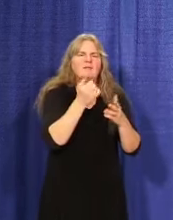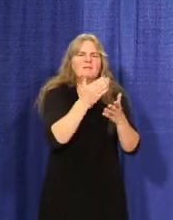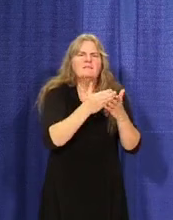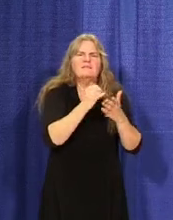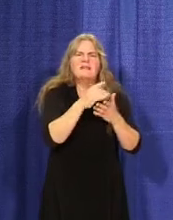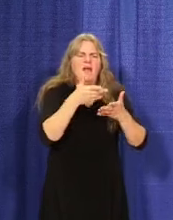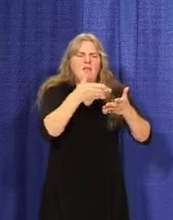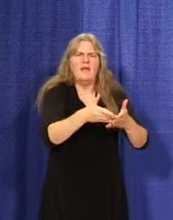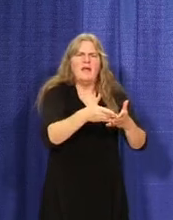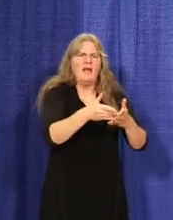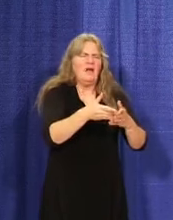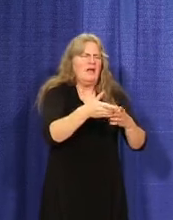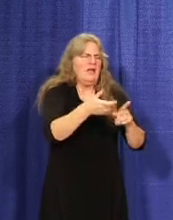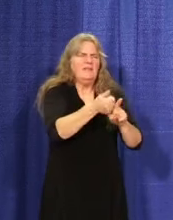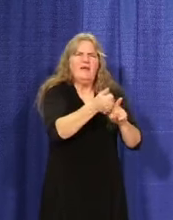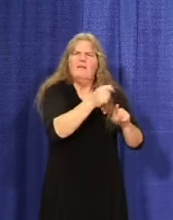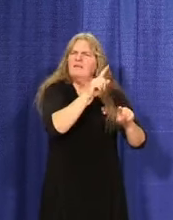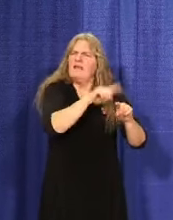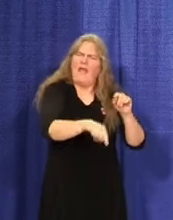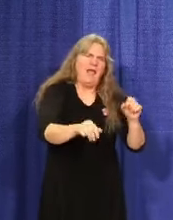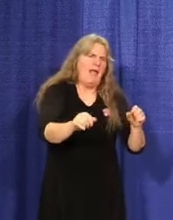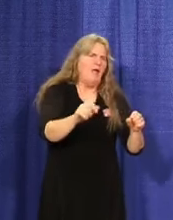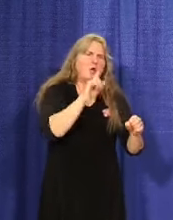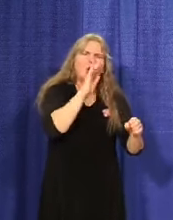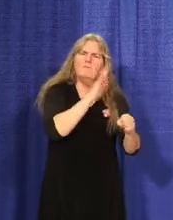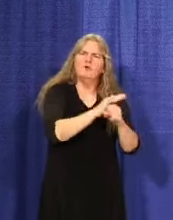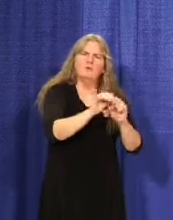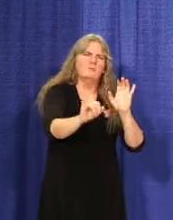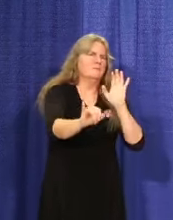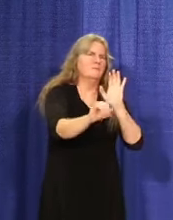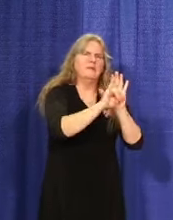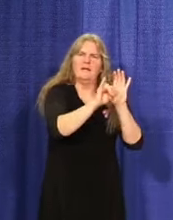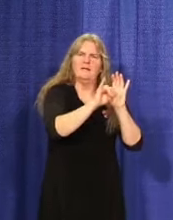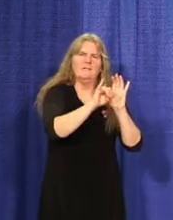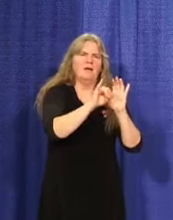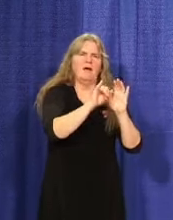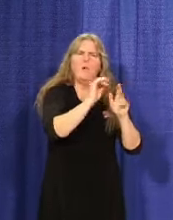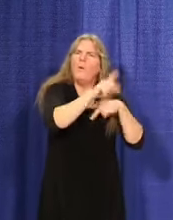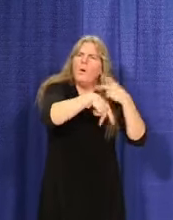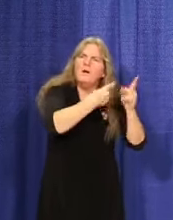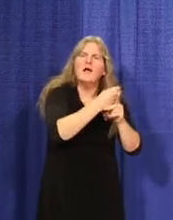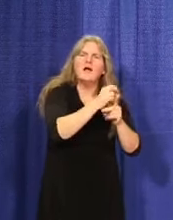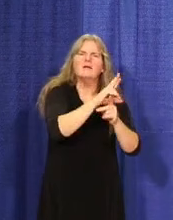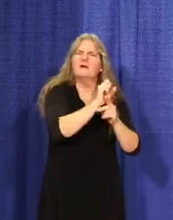like. It is fragmented, there is so little of it that it is very hard to amplify with any